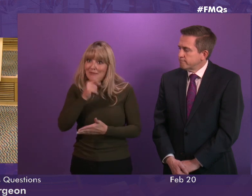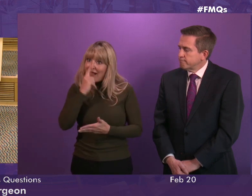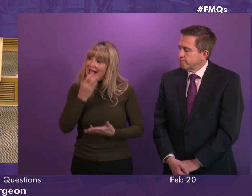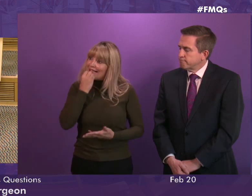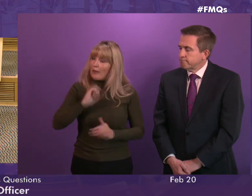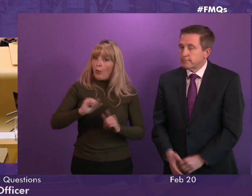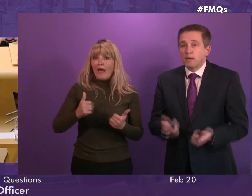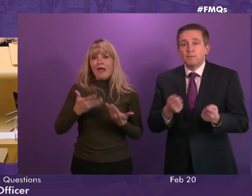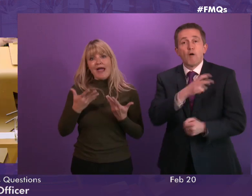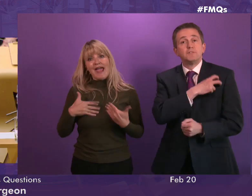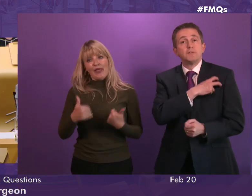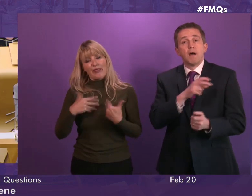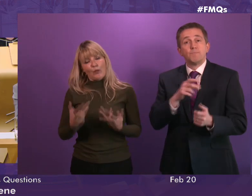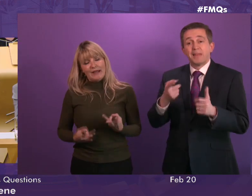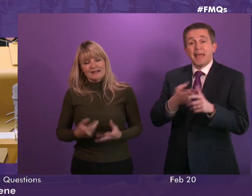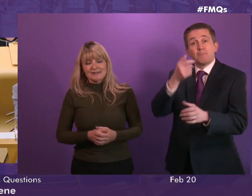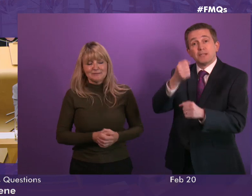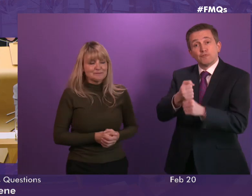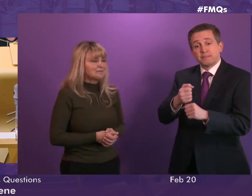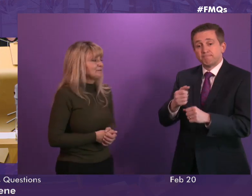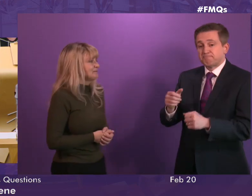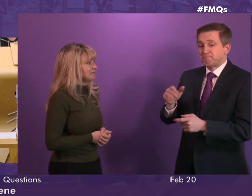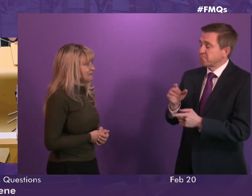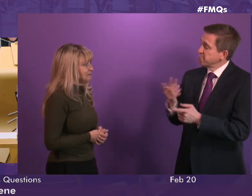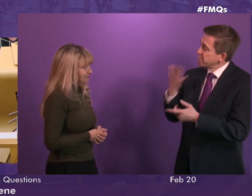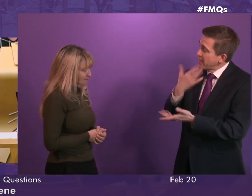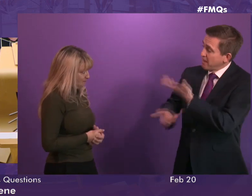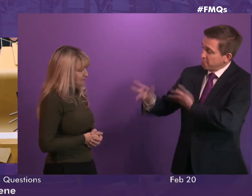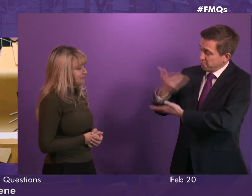Jamie Greene: I thank the First Minister for those comments,